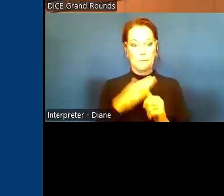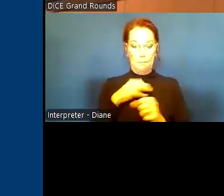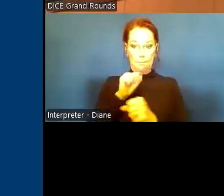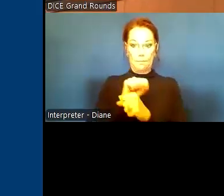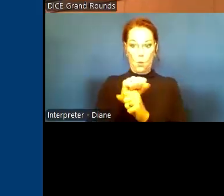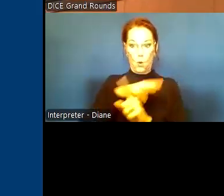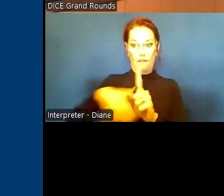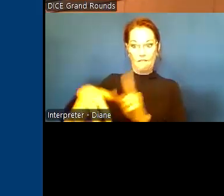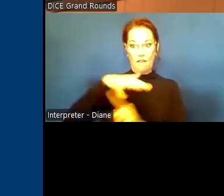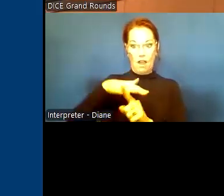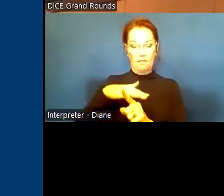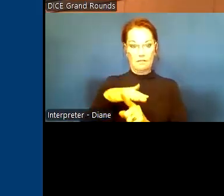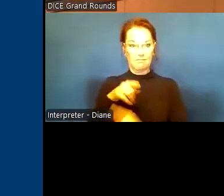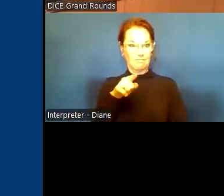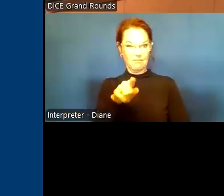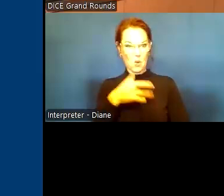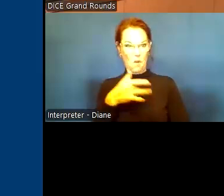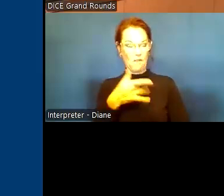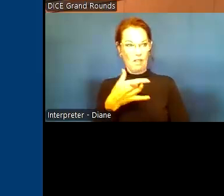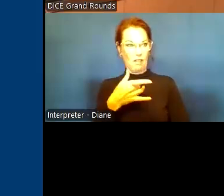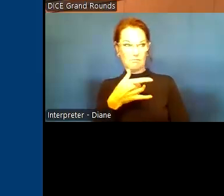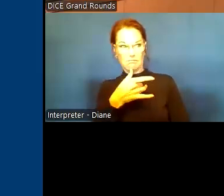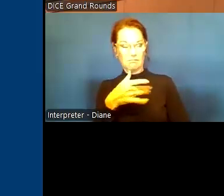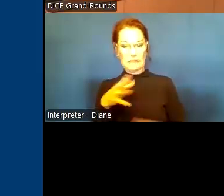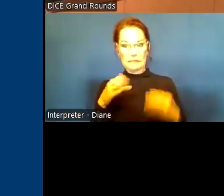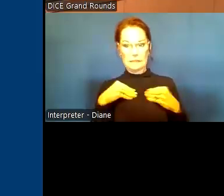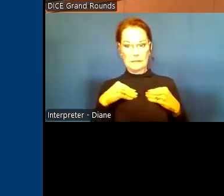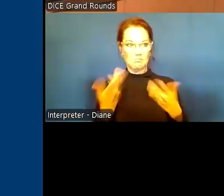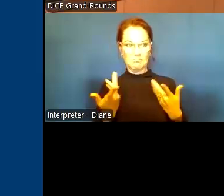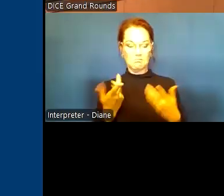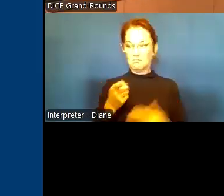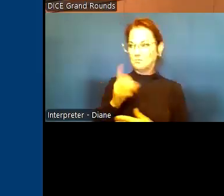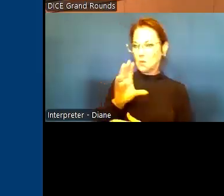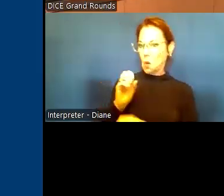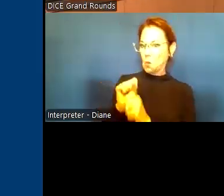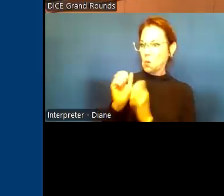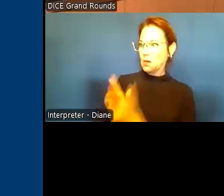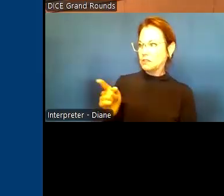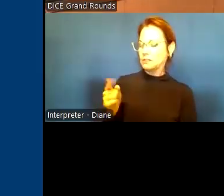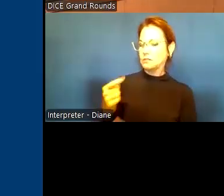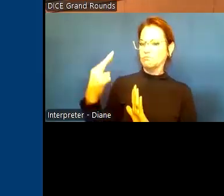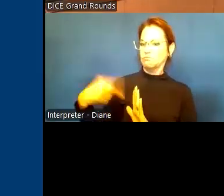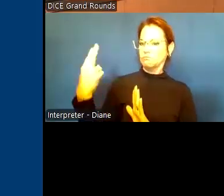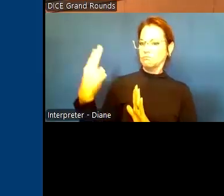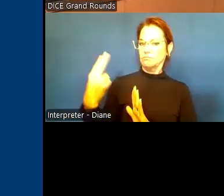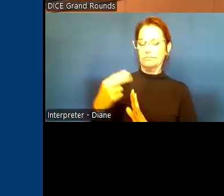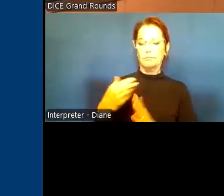feel accepted by your co-workers because of stereotyping racism microaggressions whatever